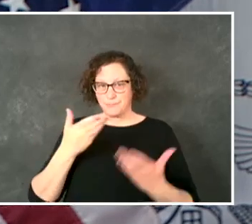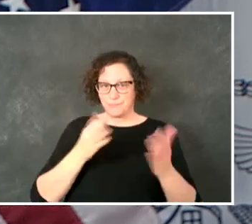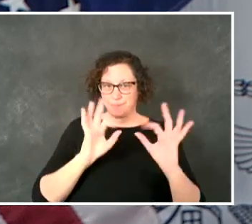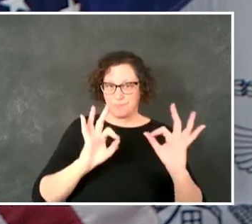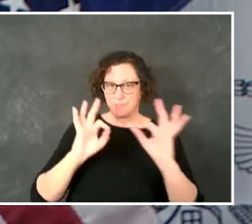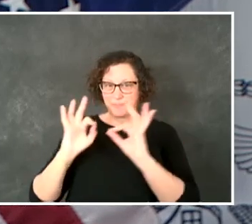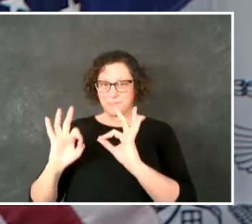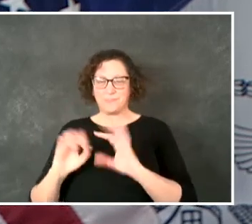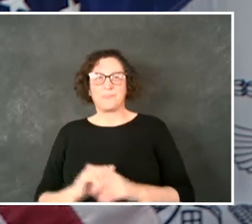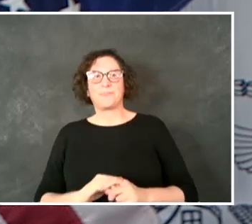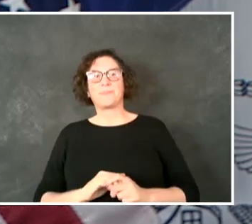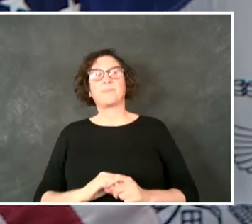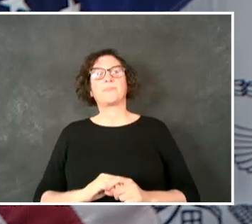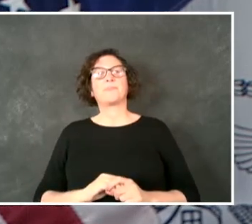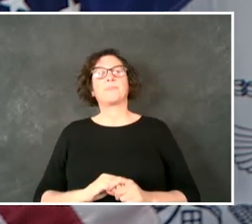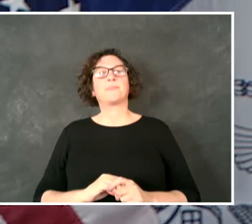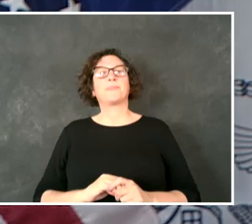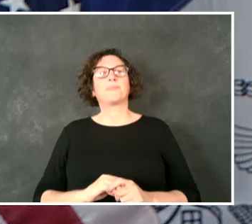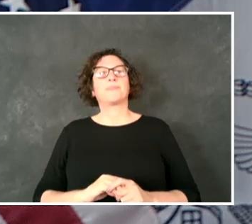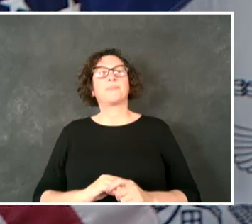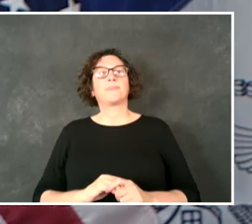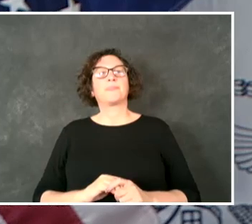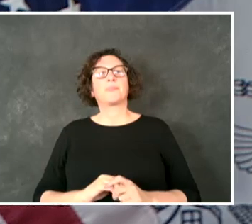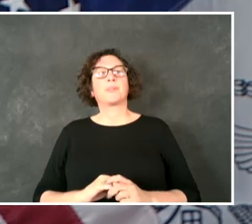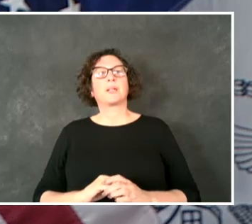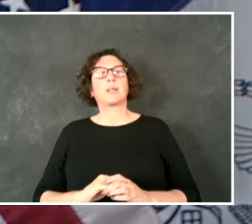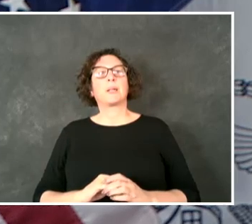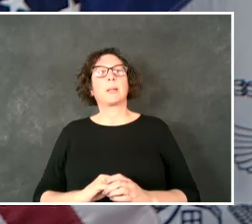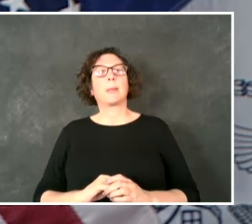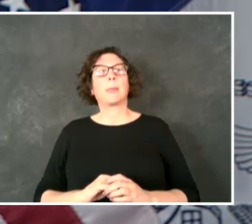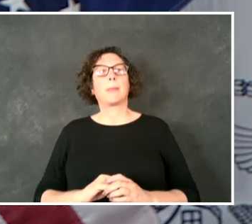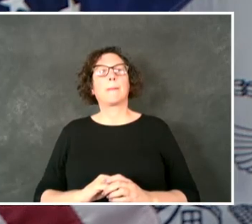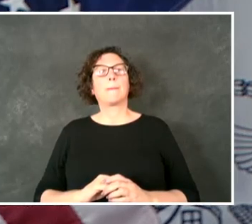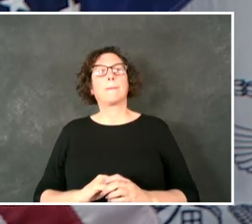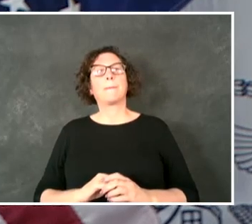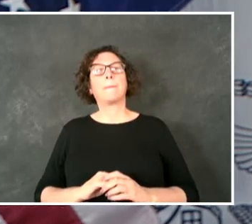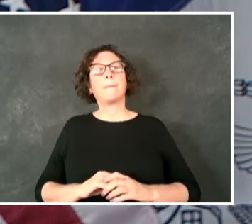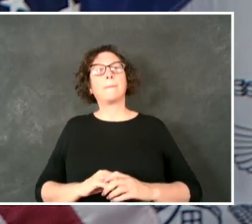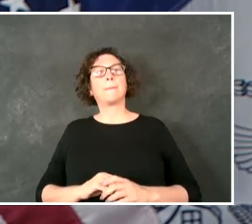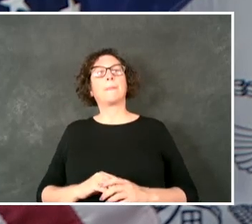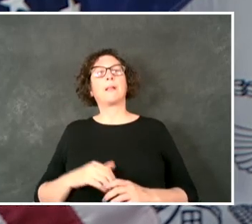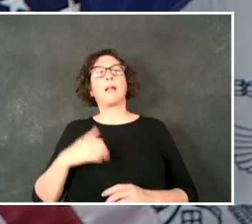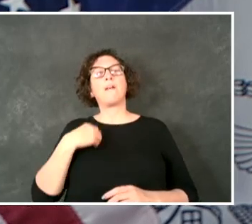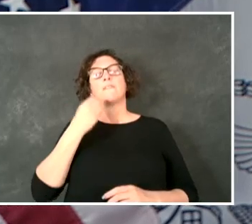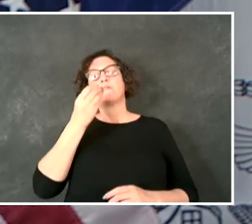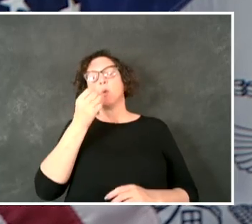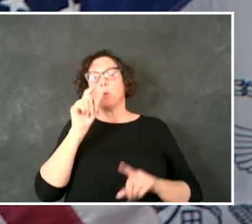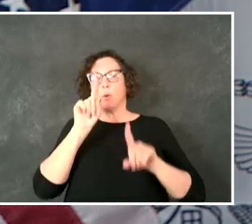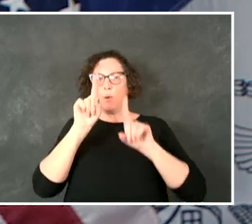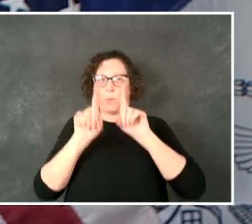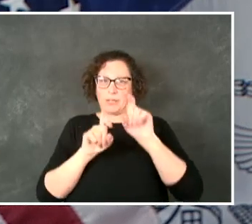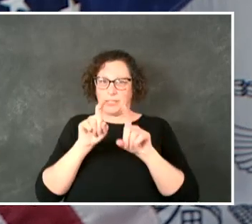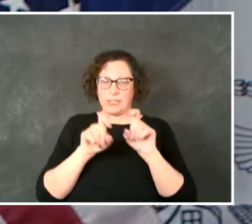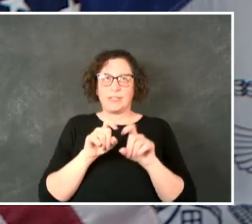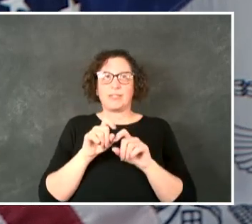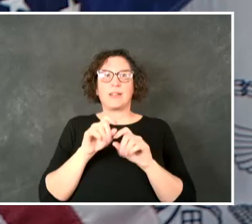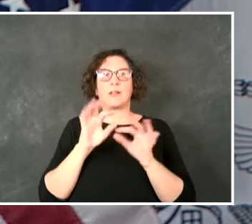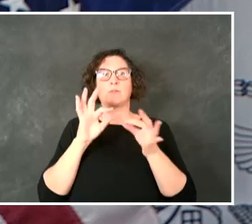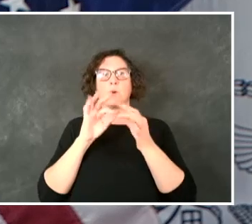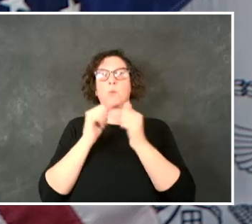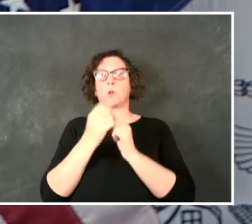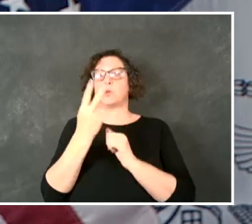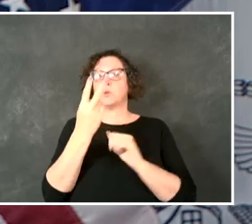OAK.